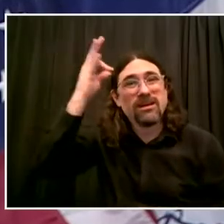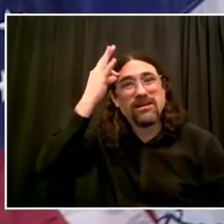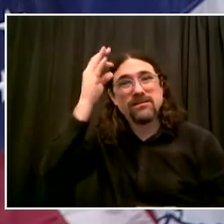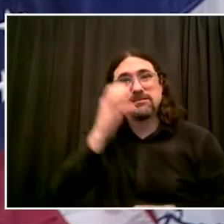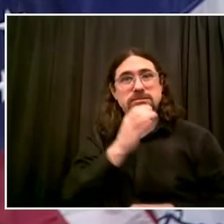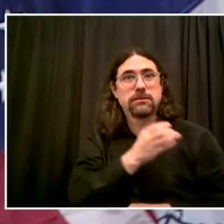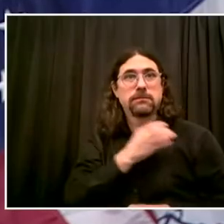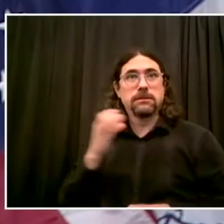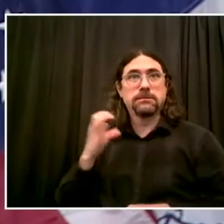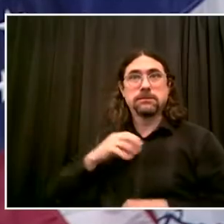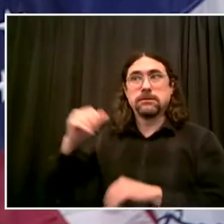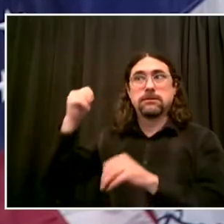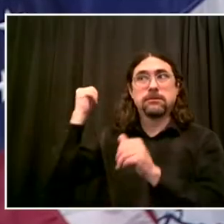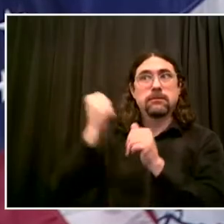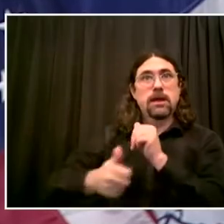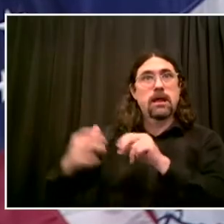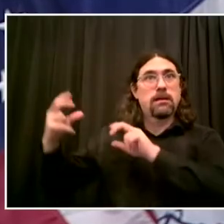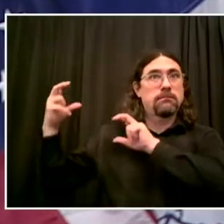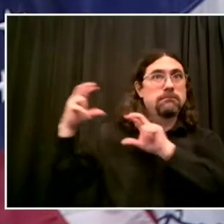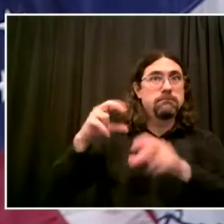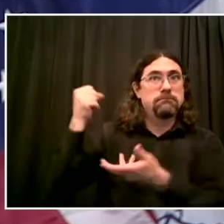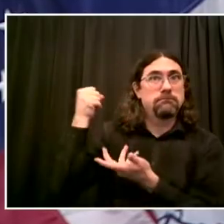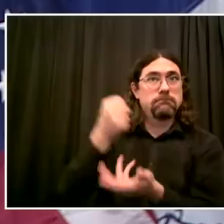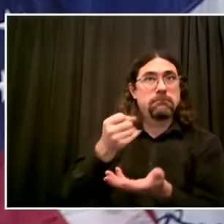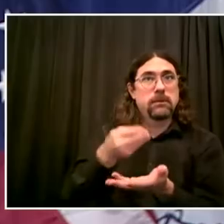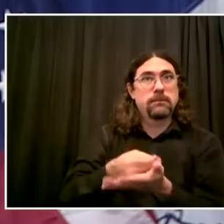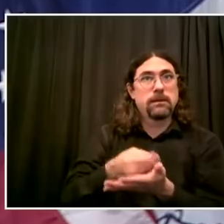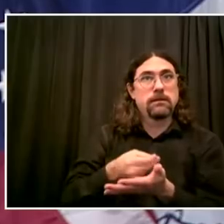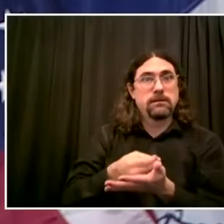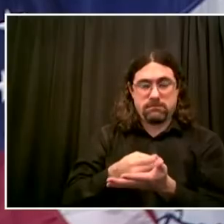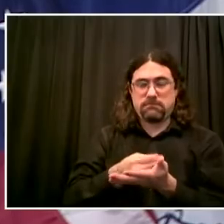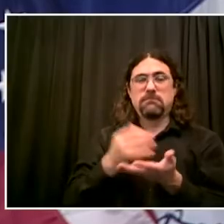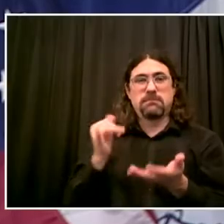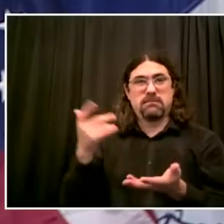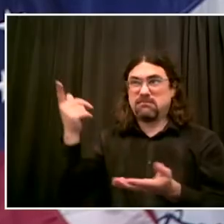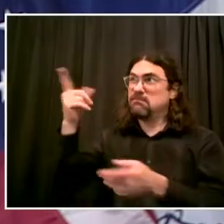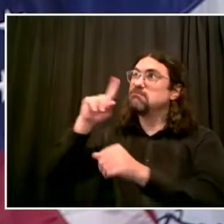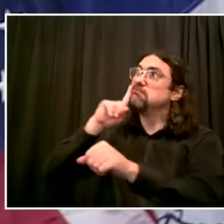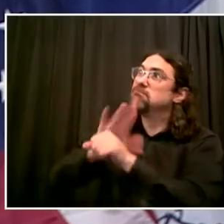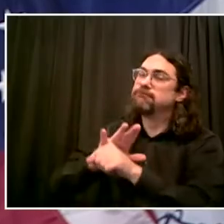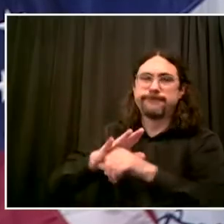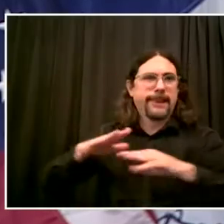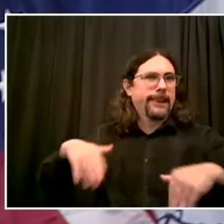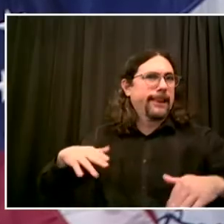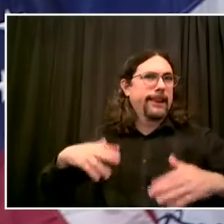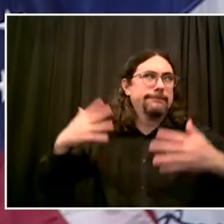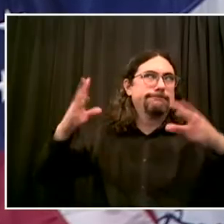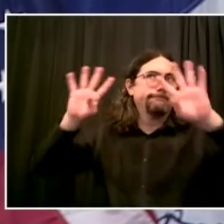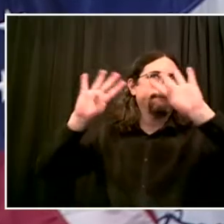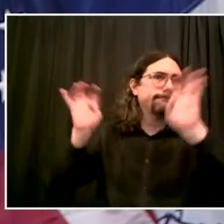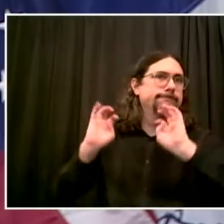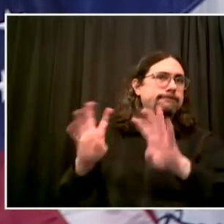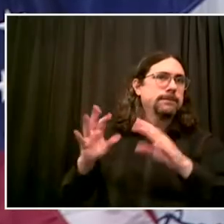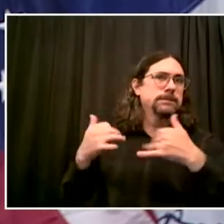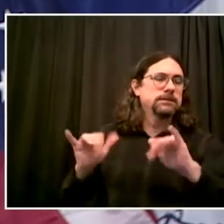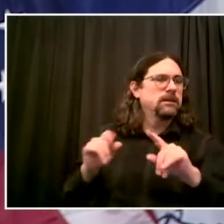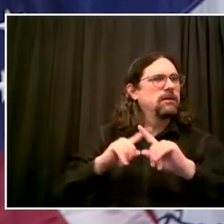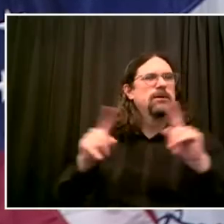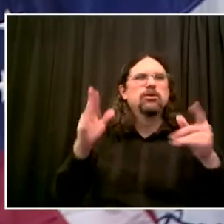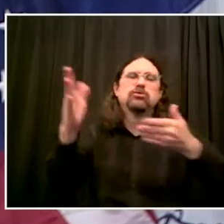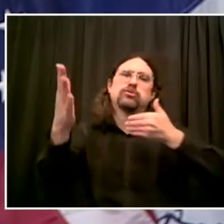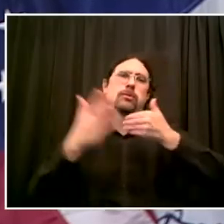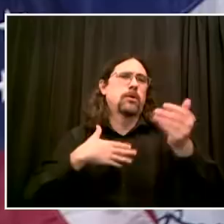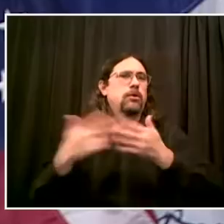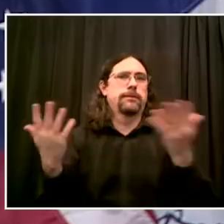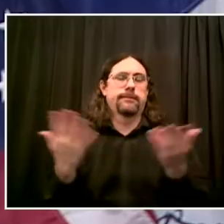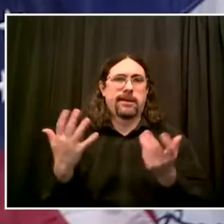THERE WILL BE